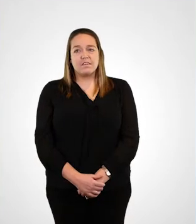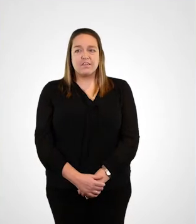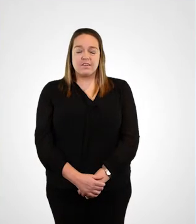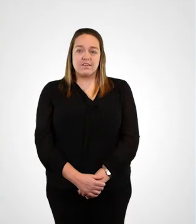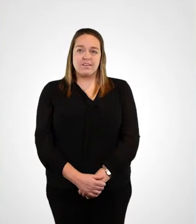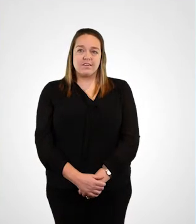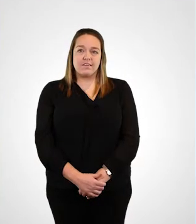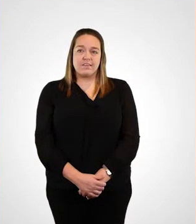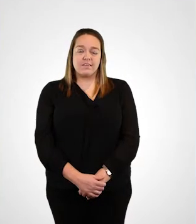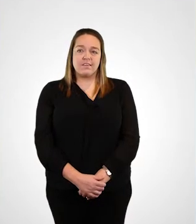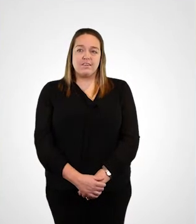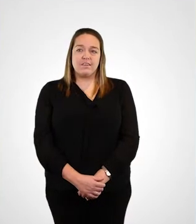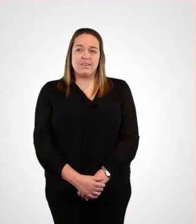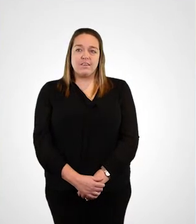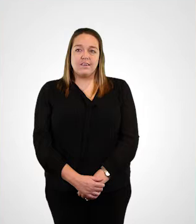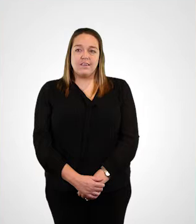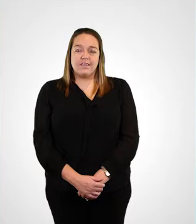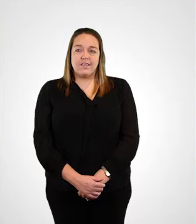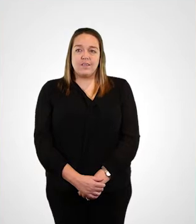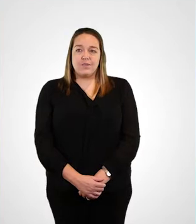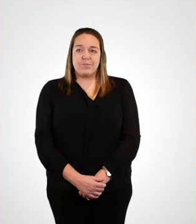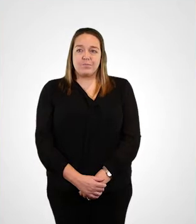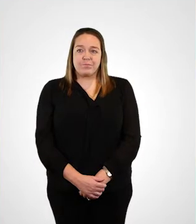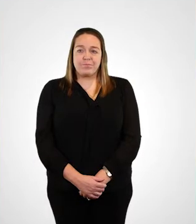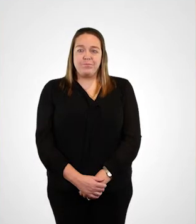Okay, I will start on the bottom, bottom, bottom.